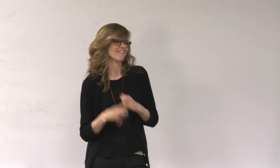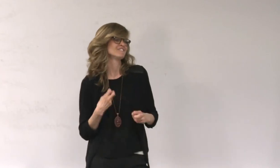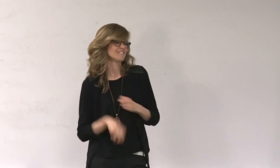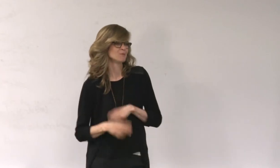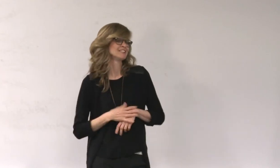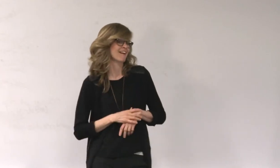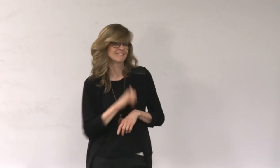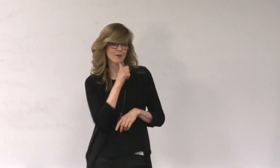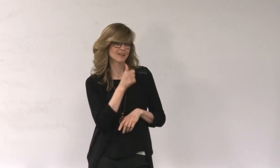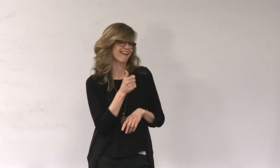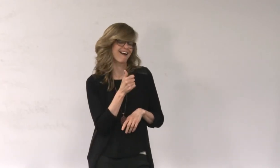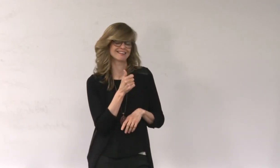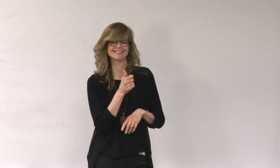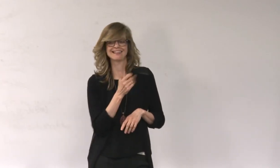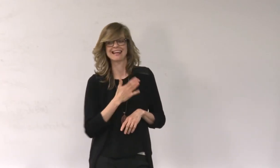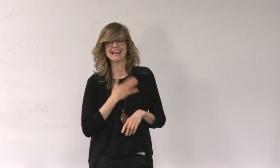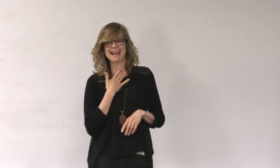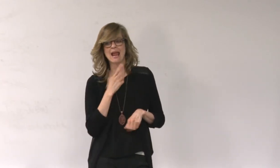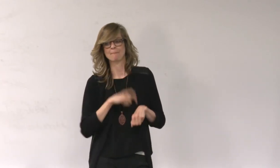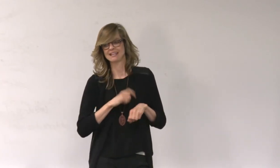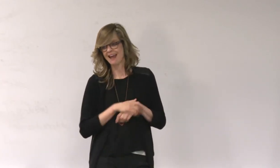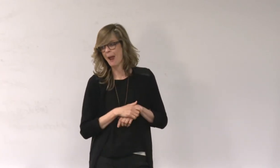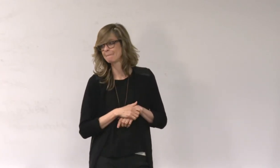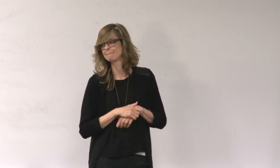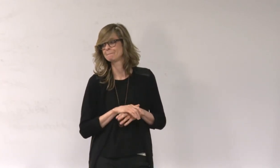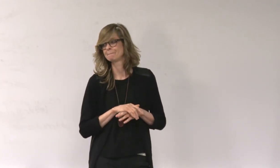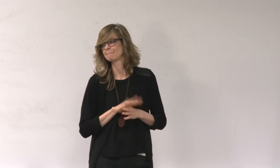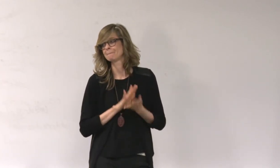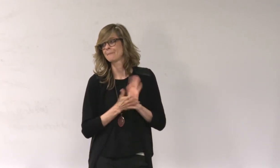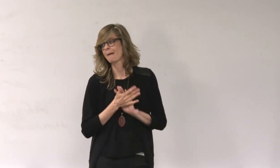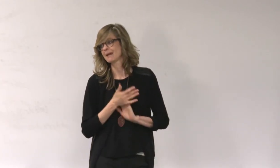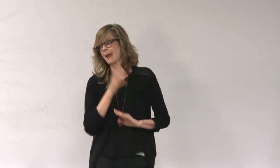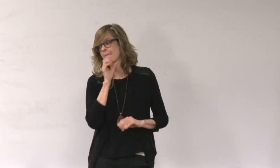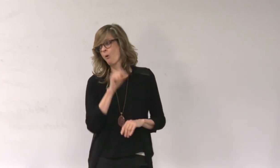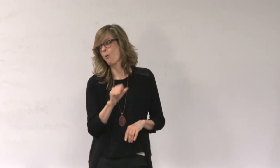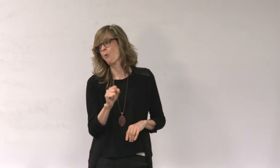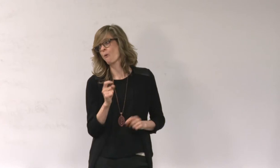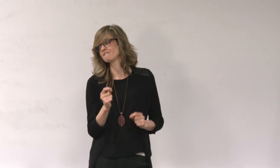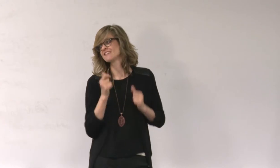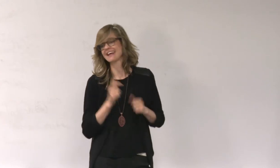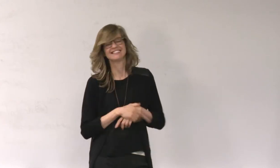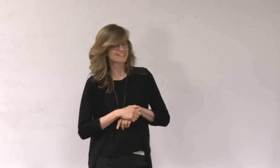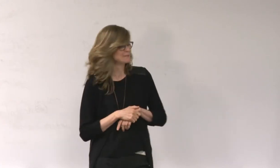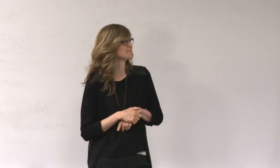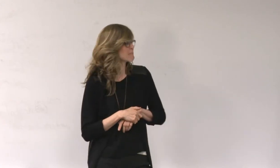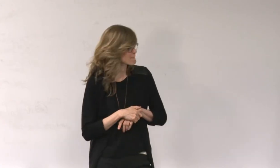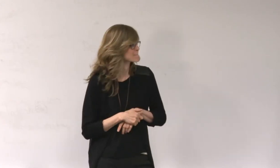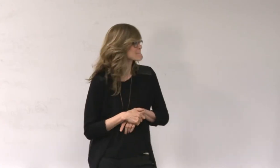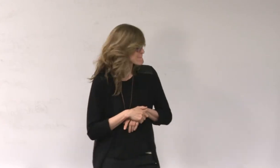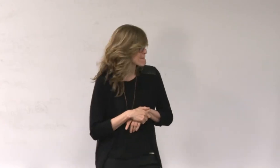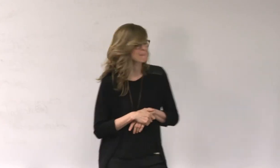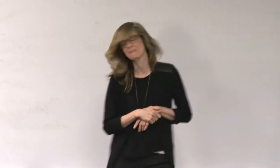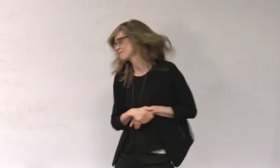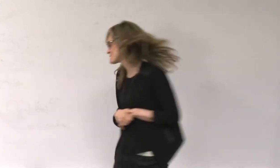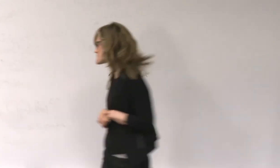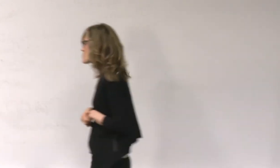IT WAS A VERY, VERY DIFFICULT TIME. NOT HAPPY TIMES AT ALL. I BECAME OLD VERY FAST DURING THOSE YEARS.